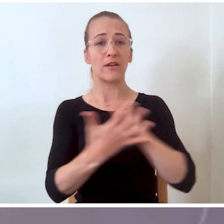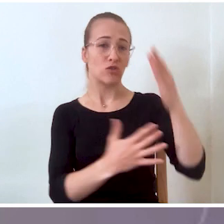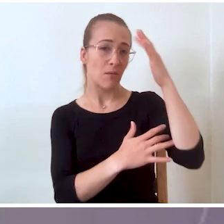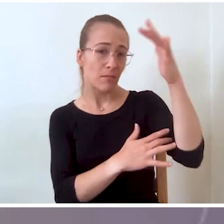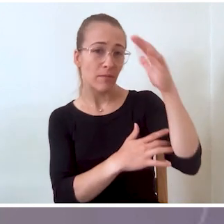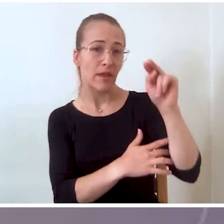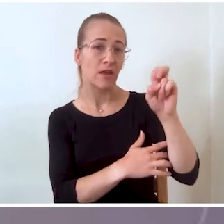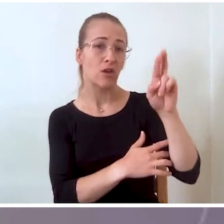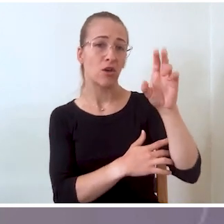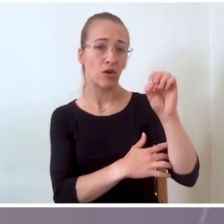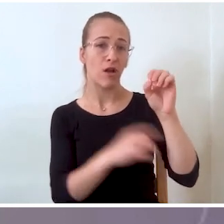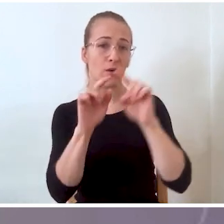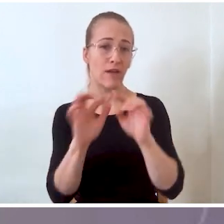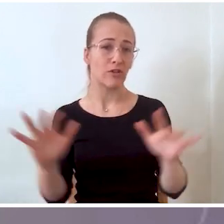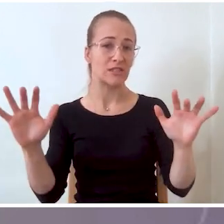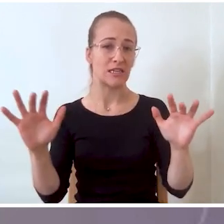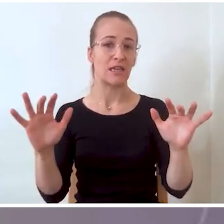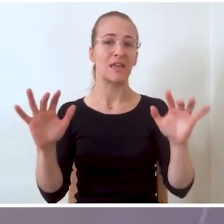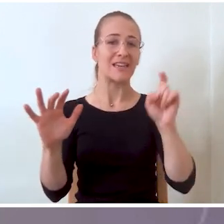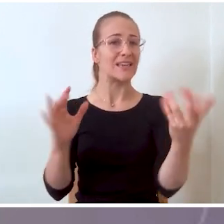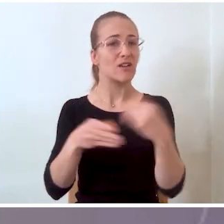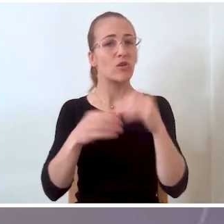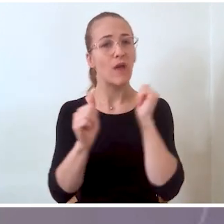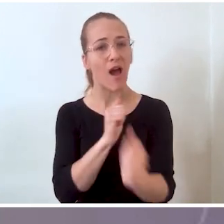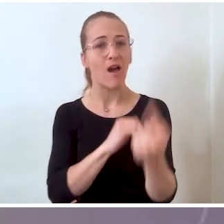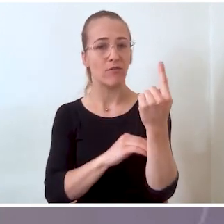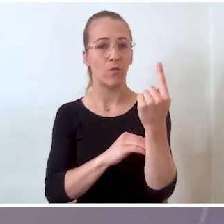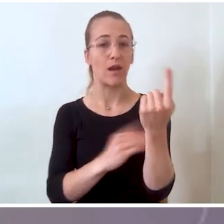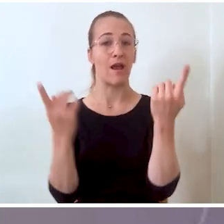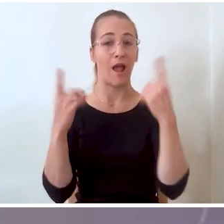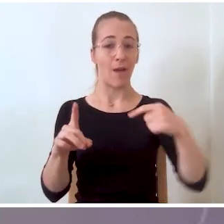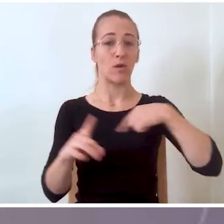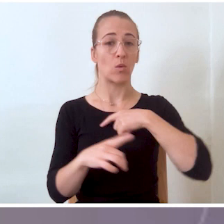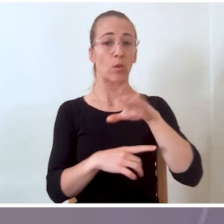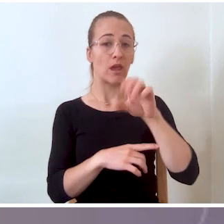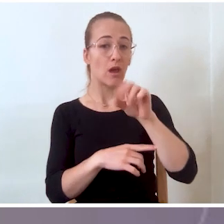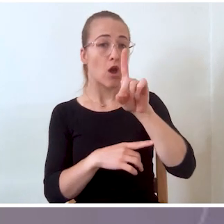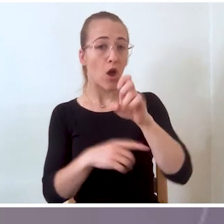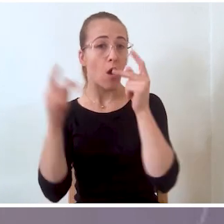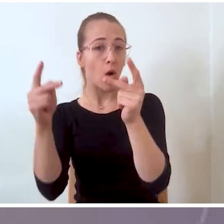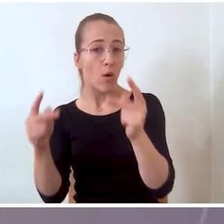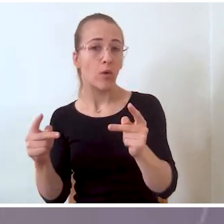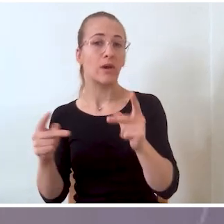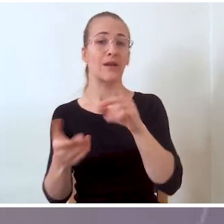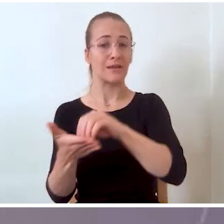So we need to include all so that when we code, when we document, when we record,